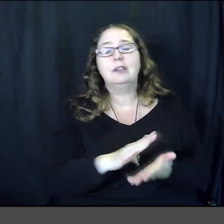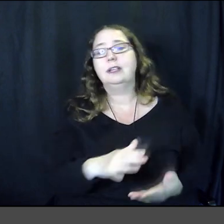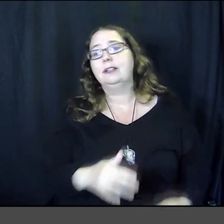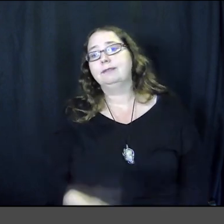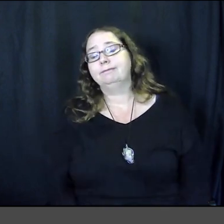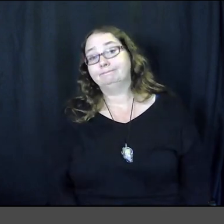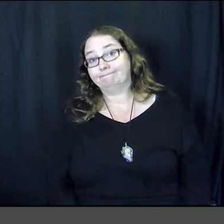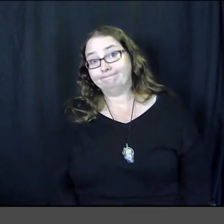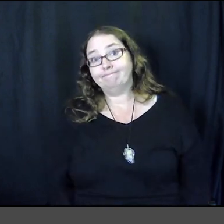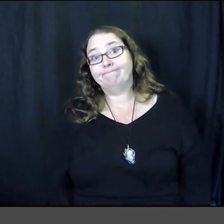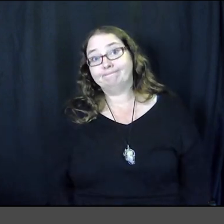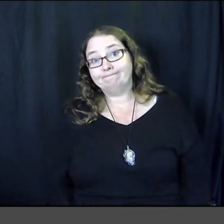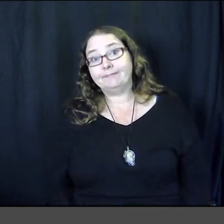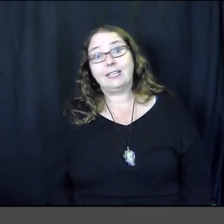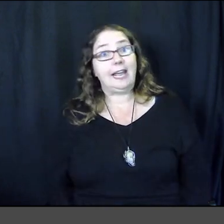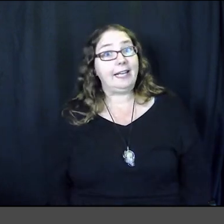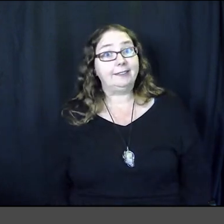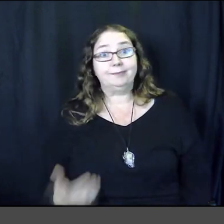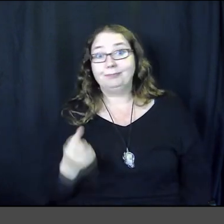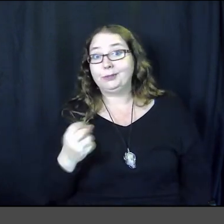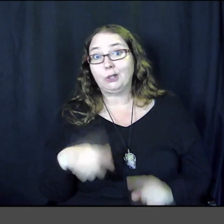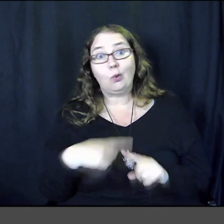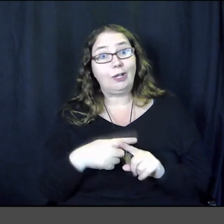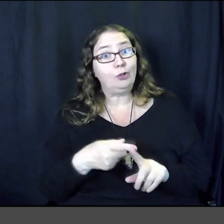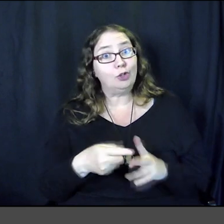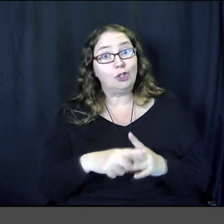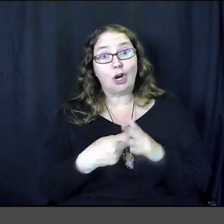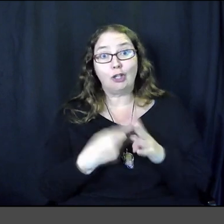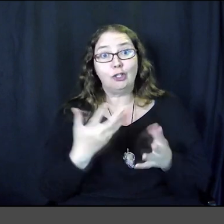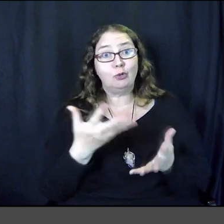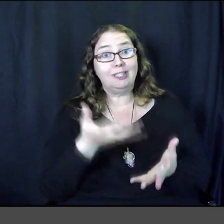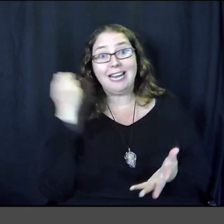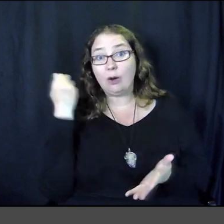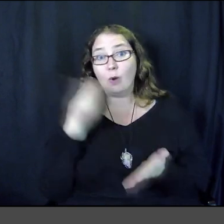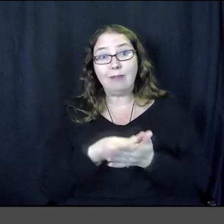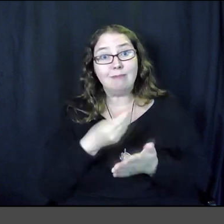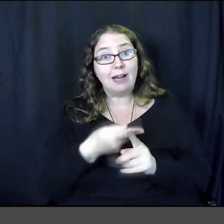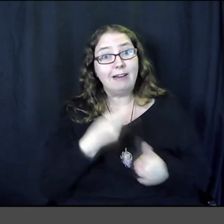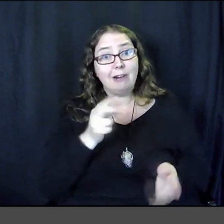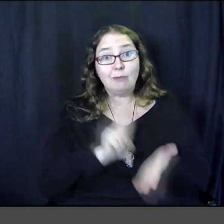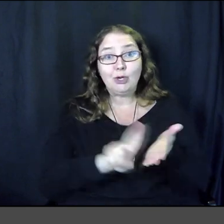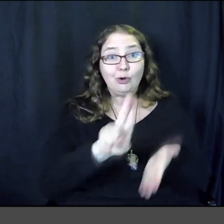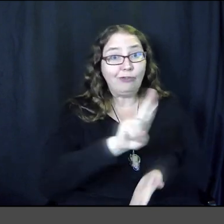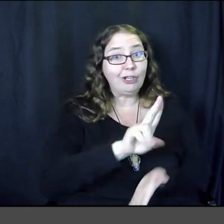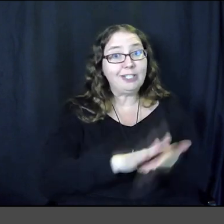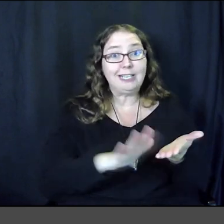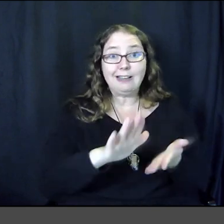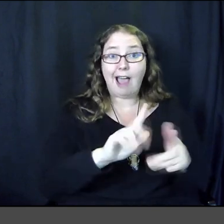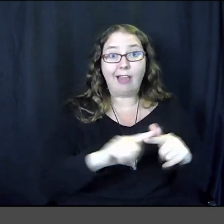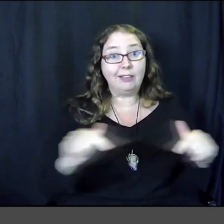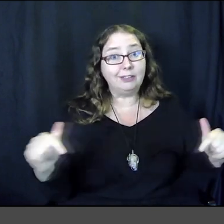AND SO WHEN YOU BEGIN TO DEFUND THE UNIVERSITY AND YOU REQUIRING THE UNIVERSITY TO CONTINUE TO OPERATE AT A CERTAIN LEVEL